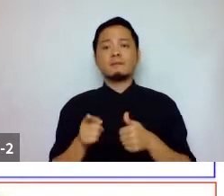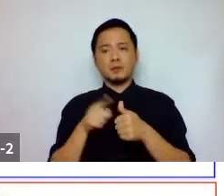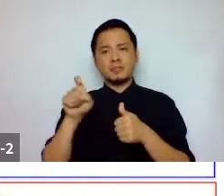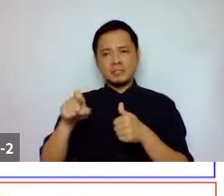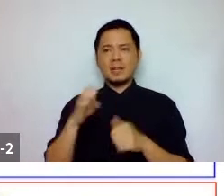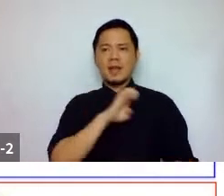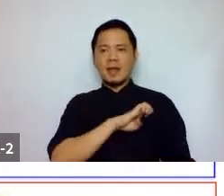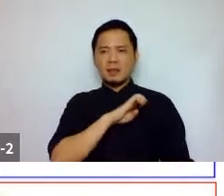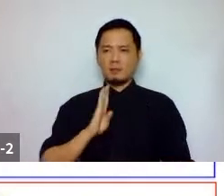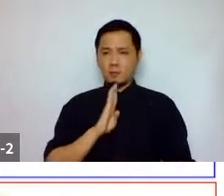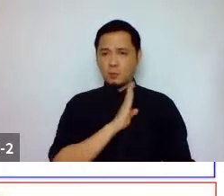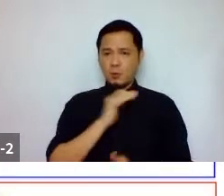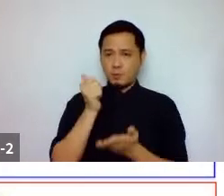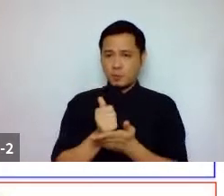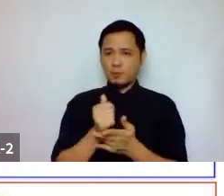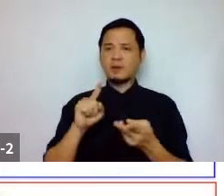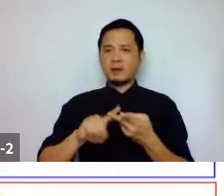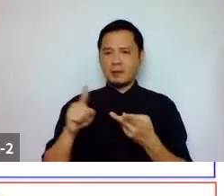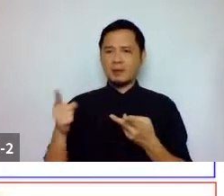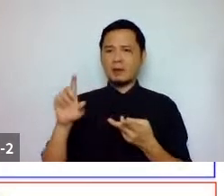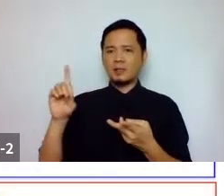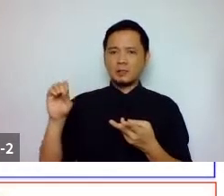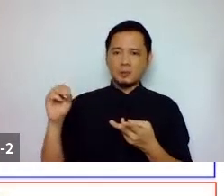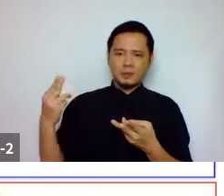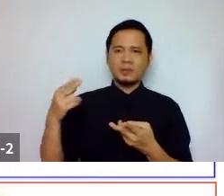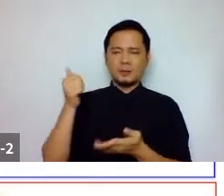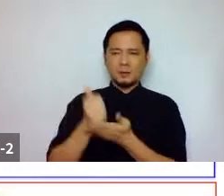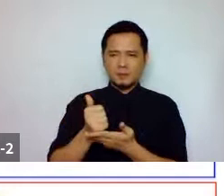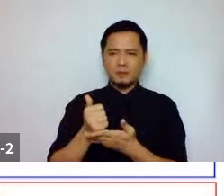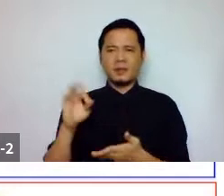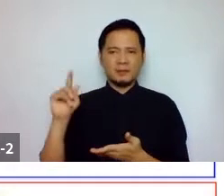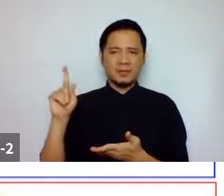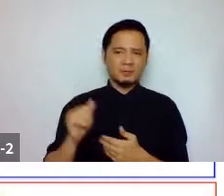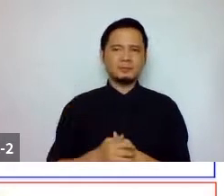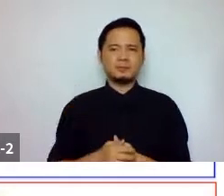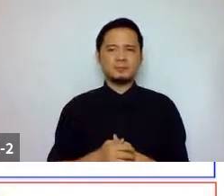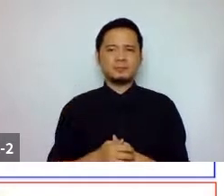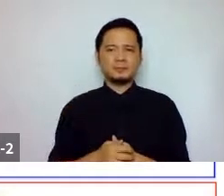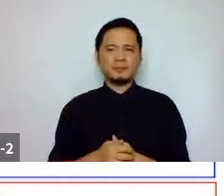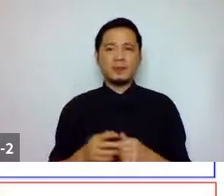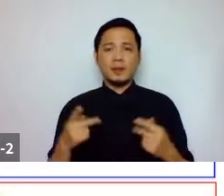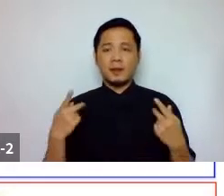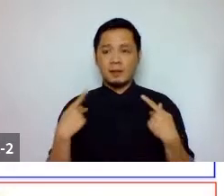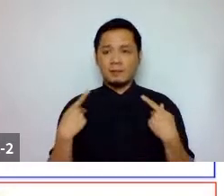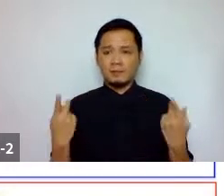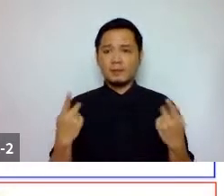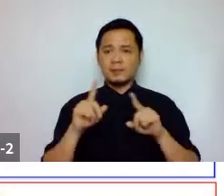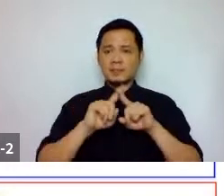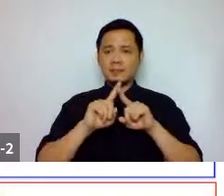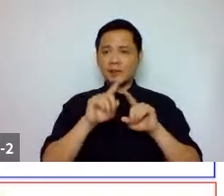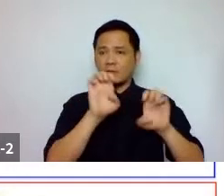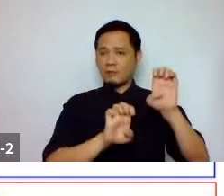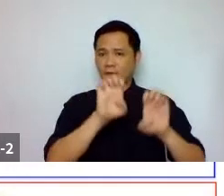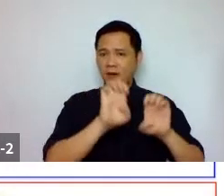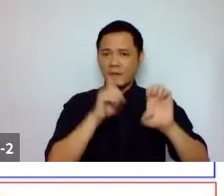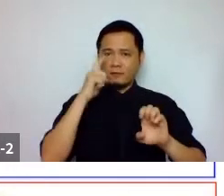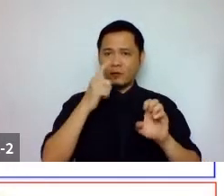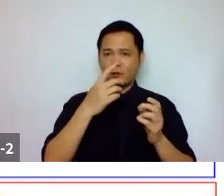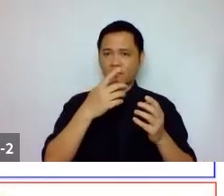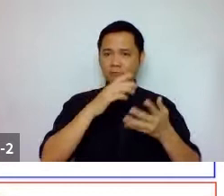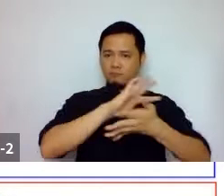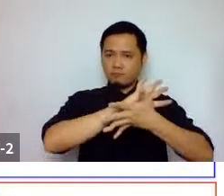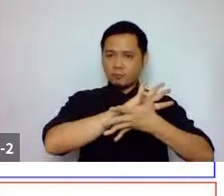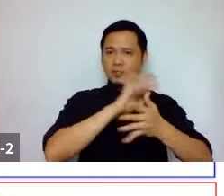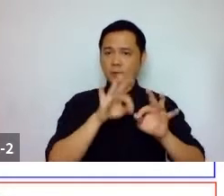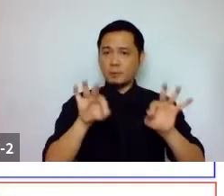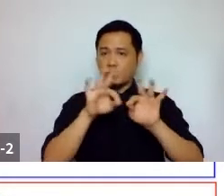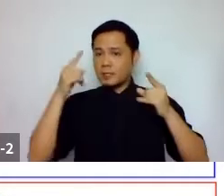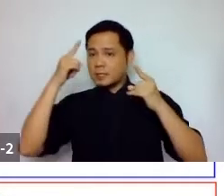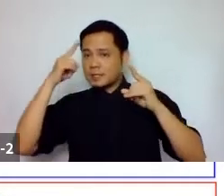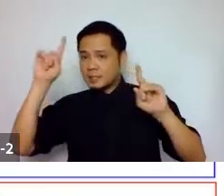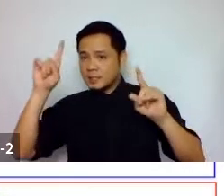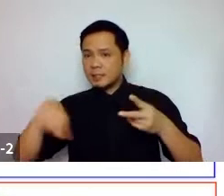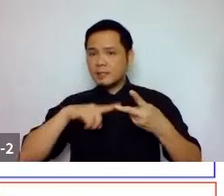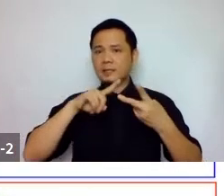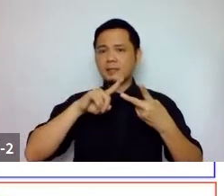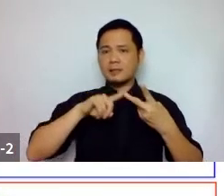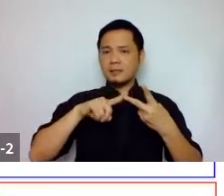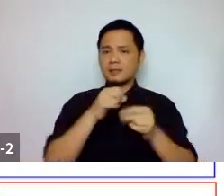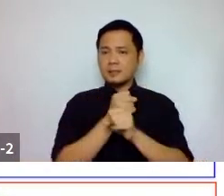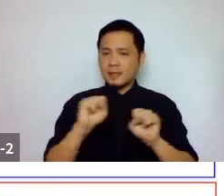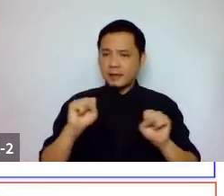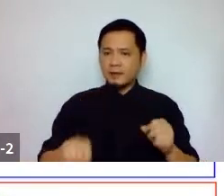So the vaccine expert panel uses World Health Organization criteria for vaccines evaluation based on safety, efficacy, stability,